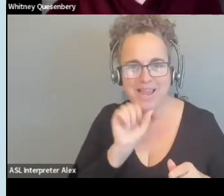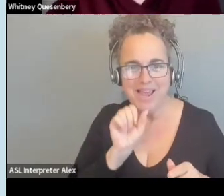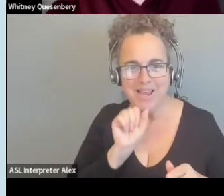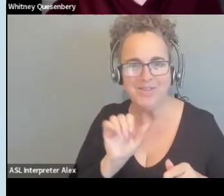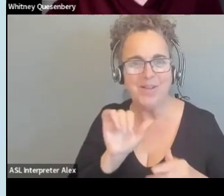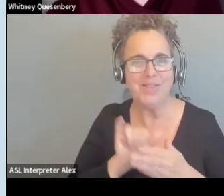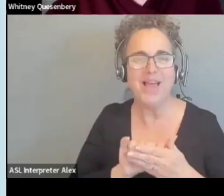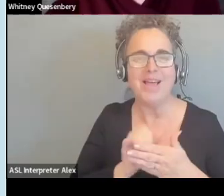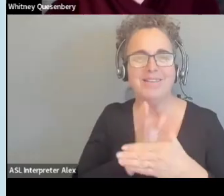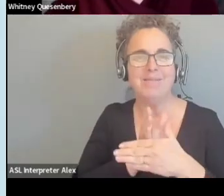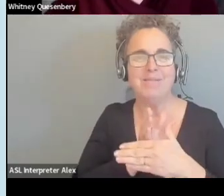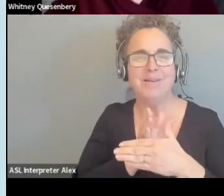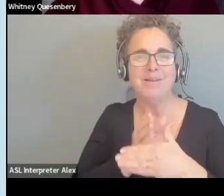of our spectrum, not middle aged.